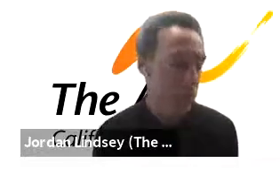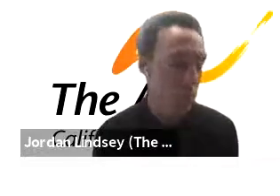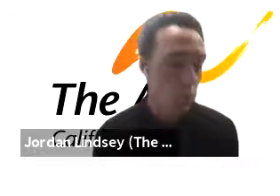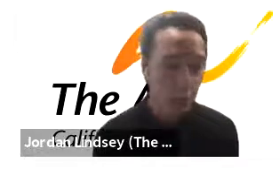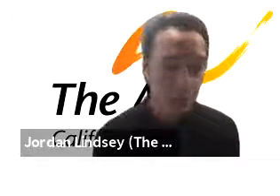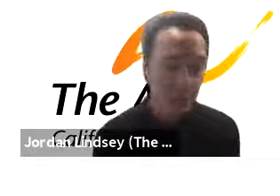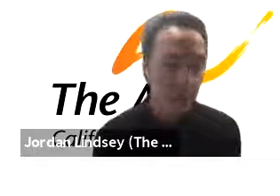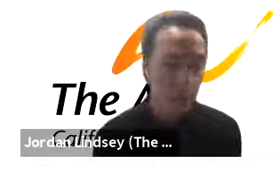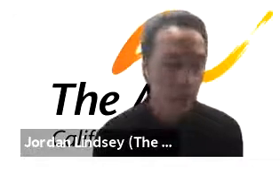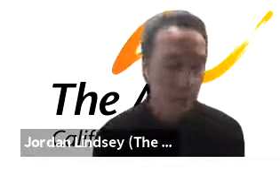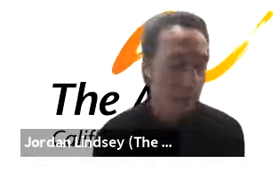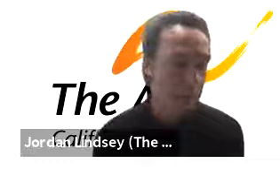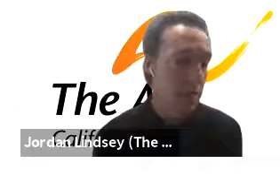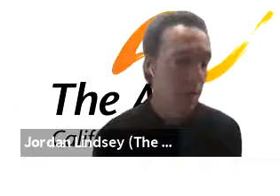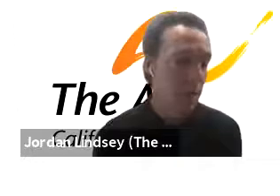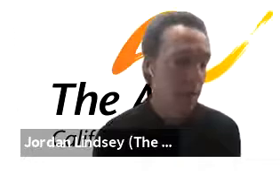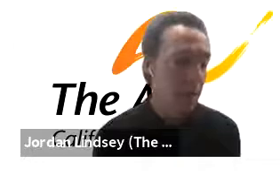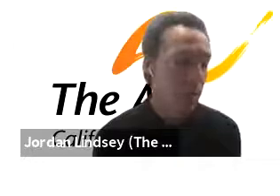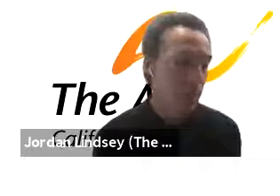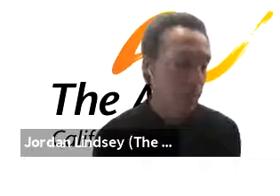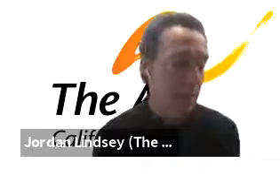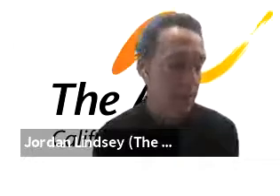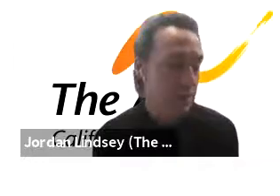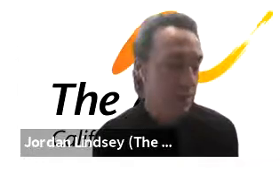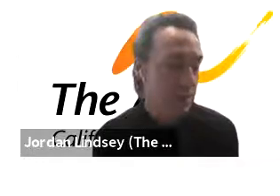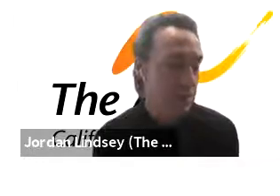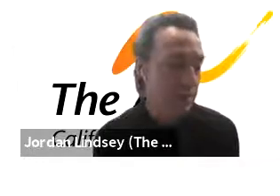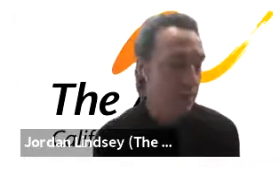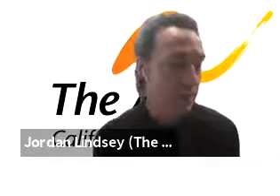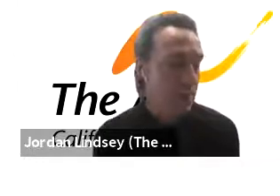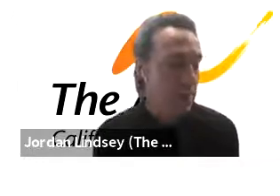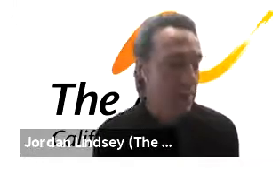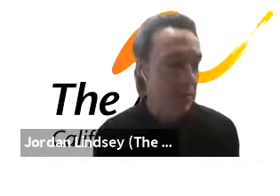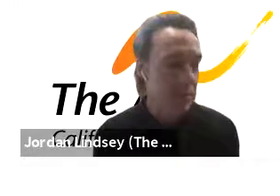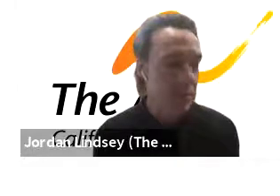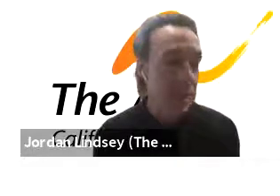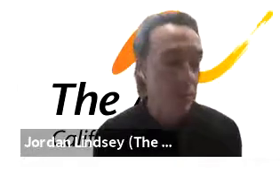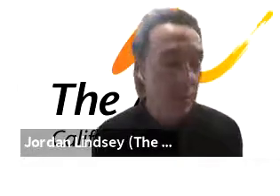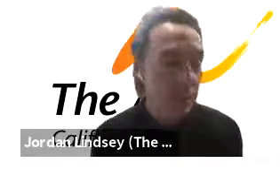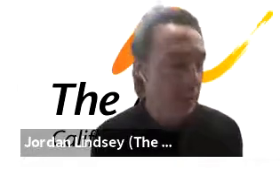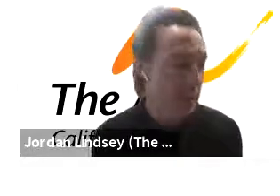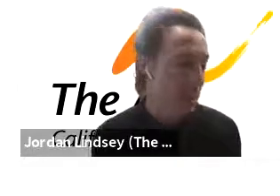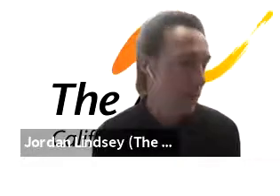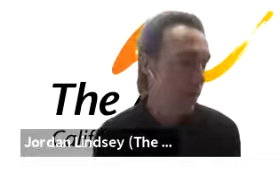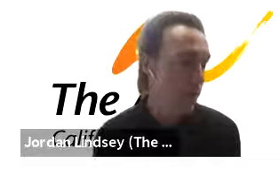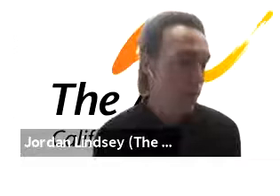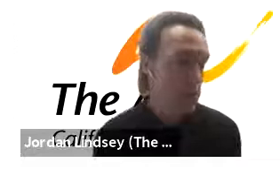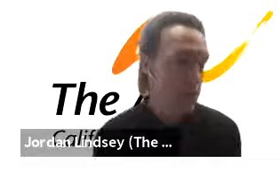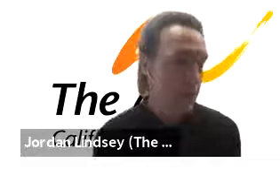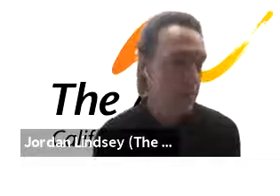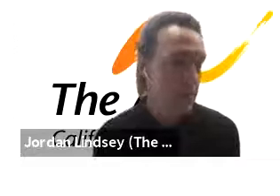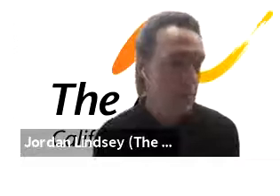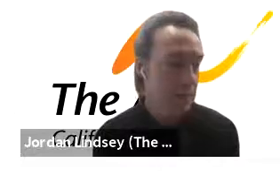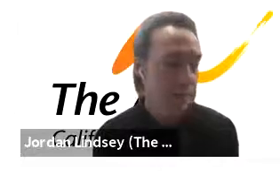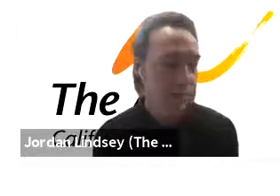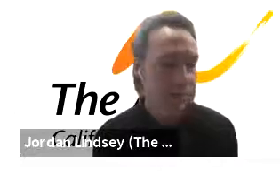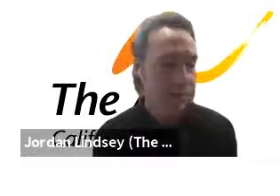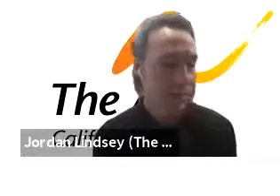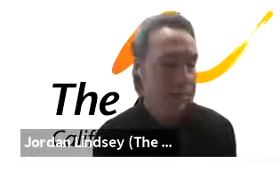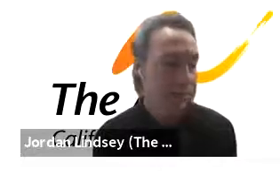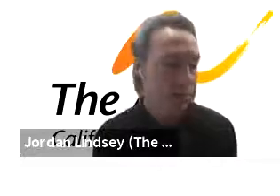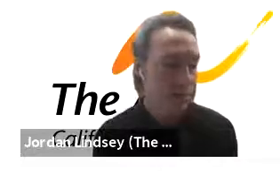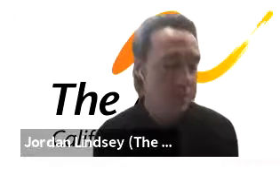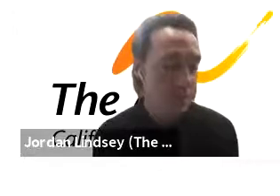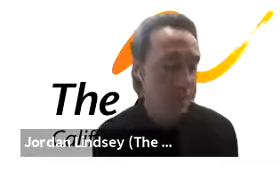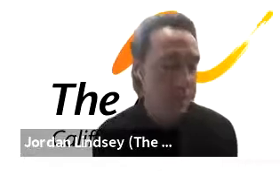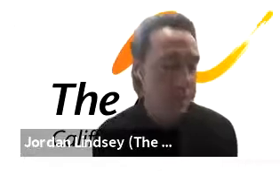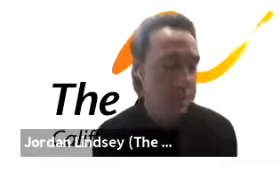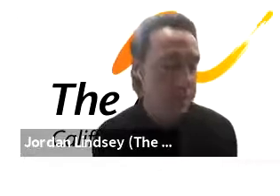Jordan Lindsey (The Arc CA): But we as a Community all have a role in this, to make sure that there is equity for the rollout of vaccines that there is informed decision making happening.